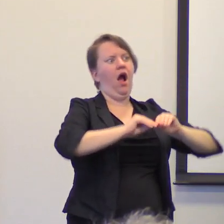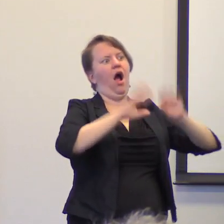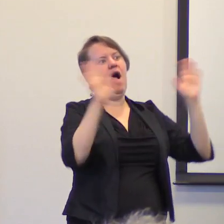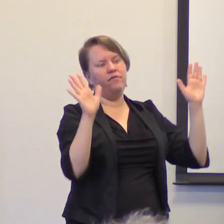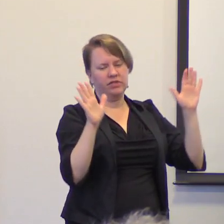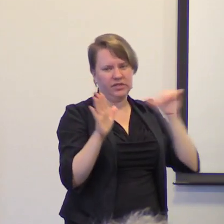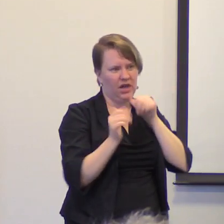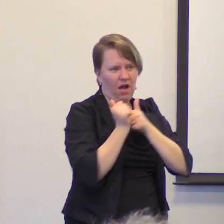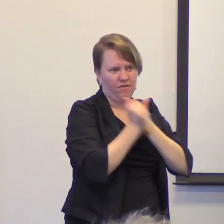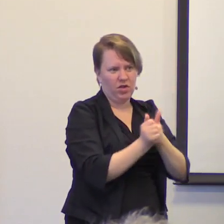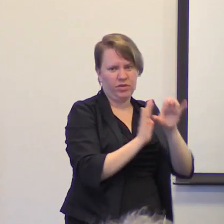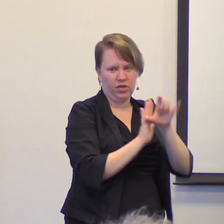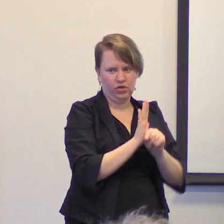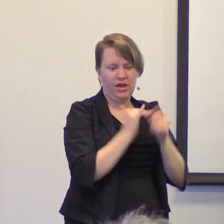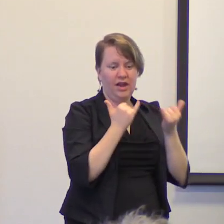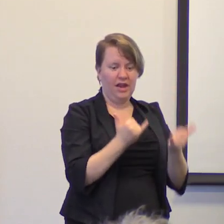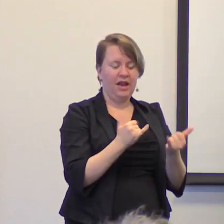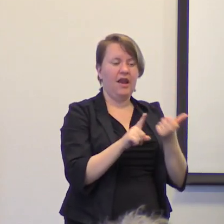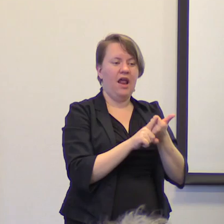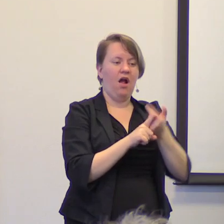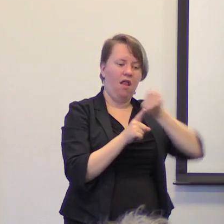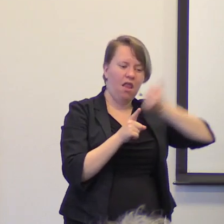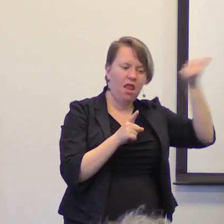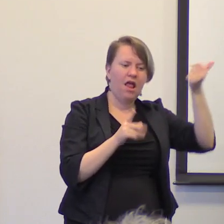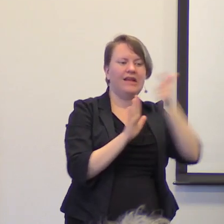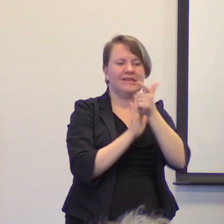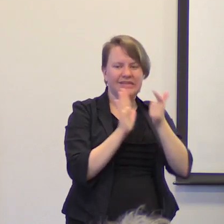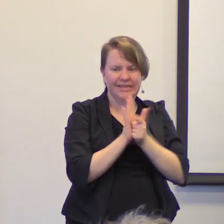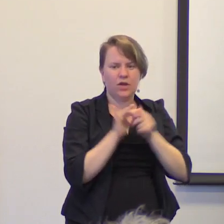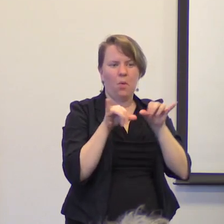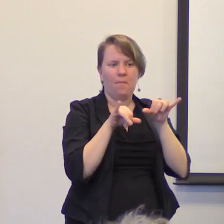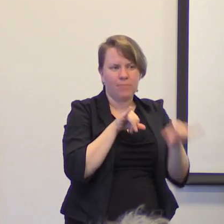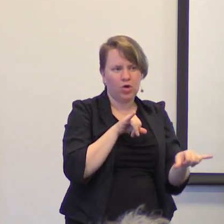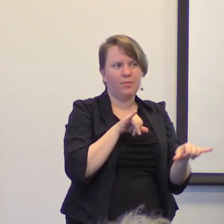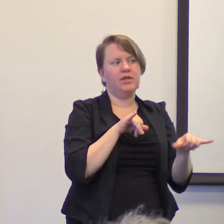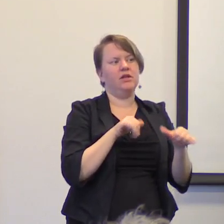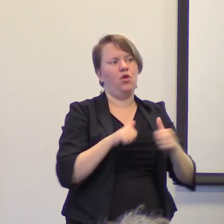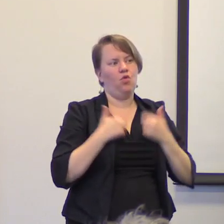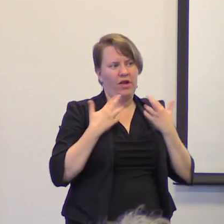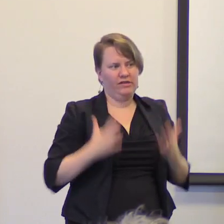They now exempted legal permanent residents. They've exempted people who already have a visa.